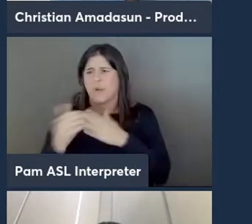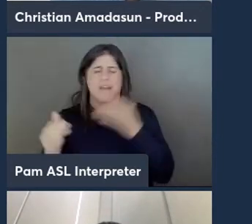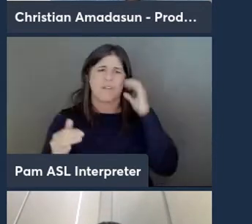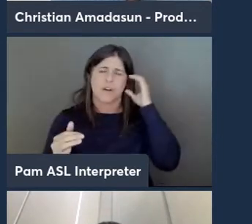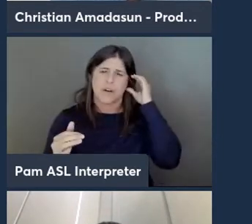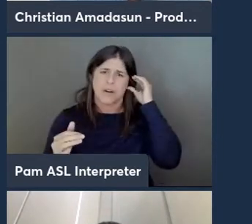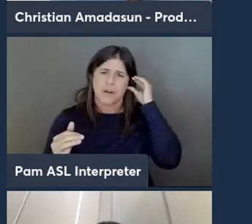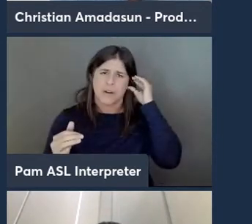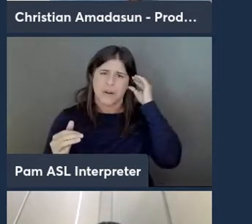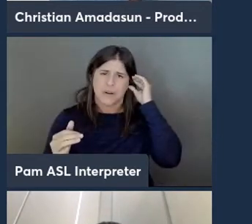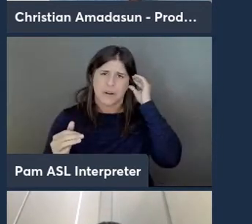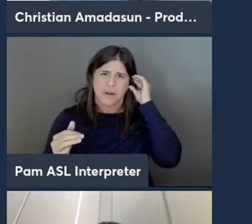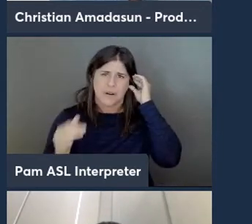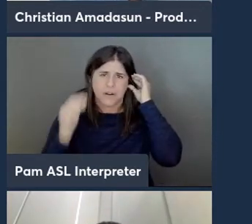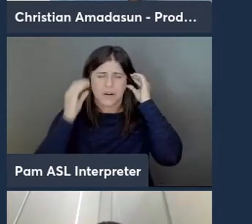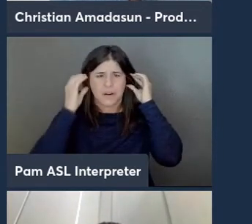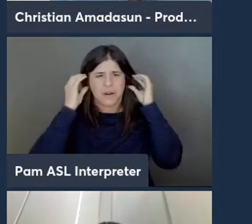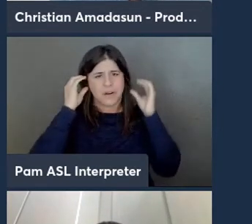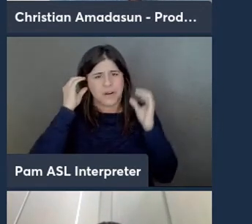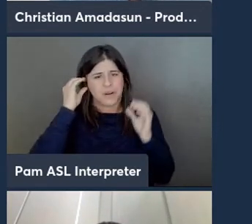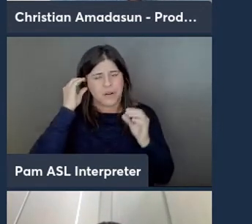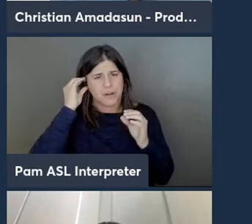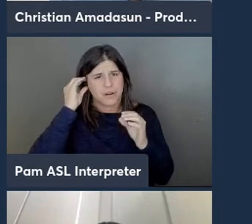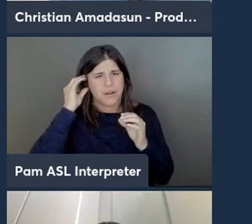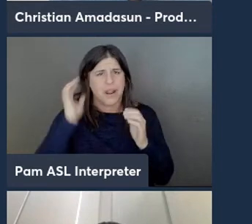What is the.. How do you put this in a price perspective?